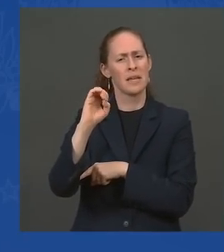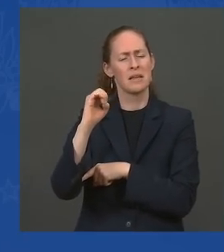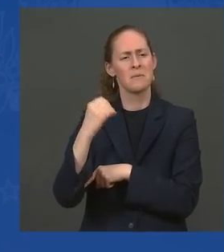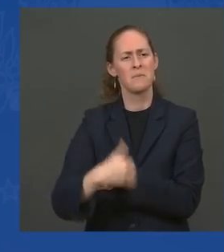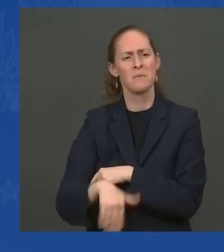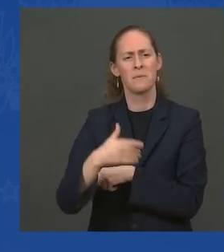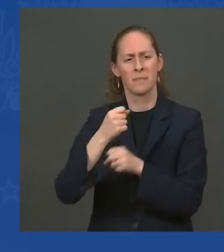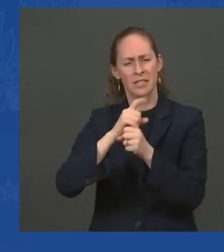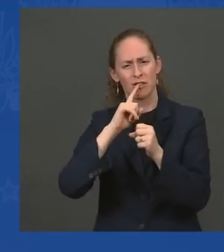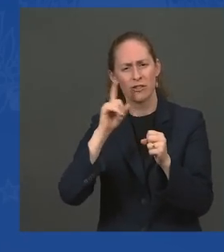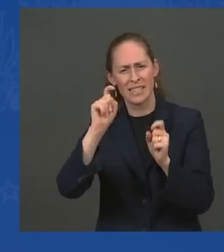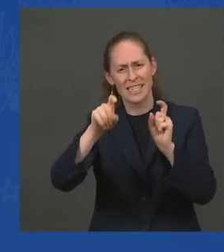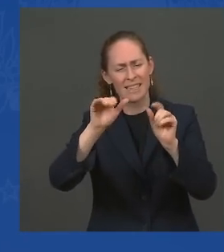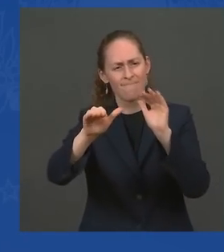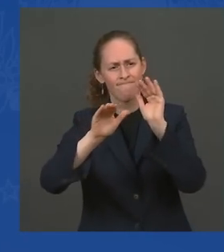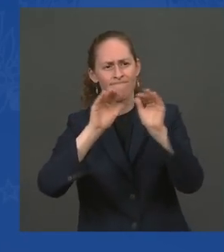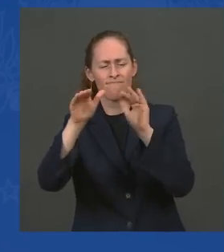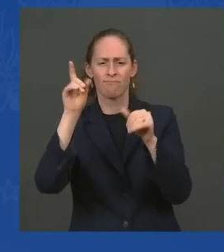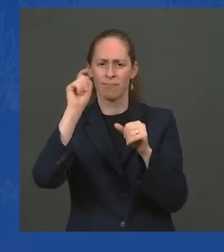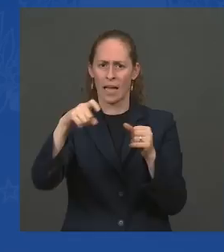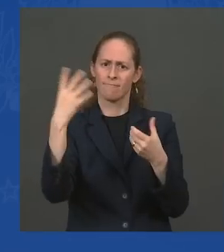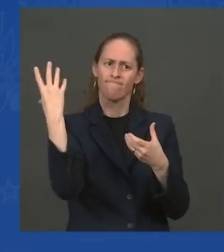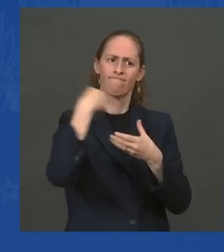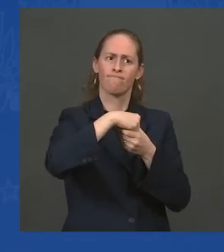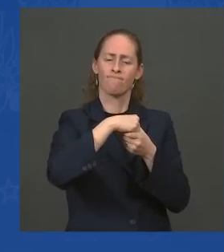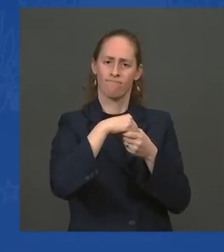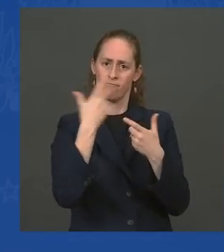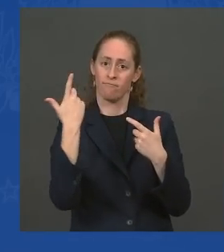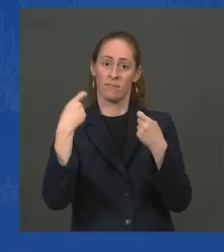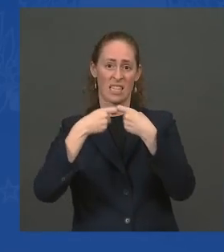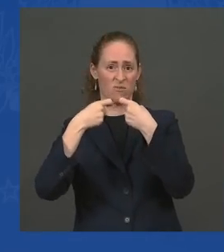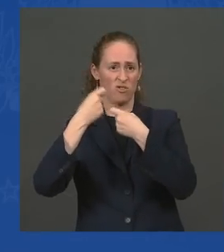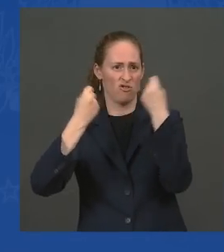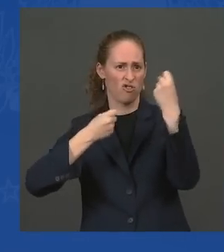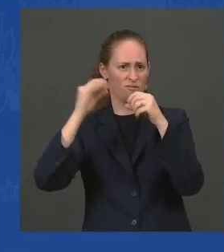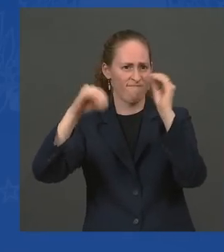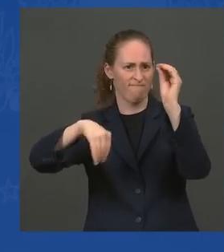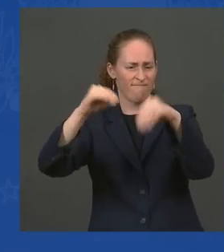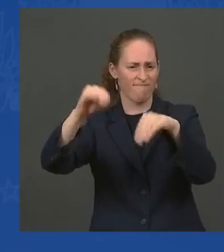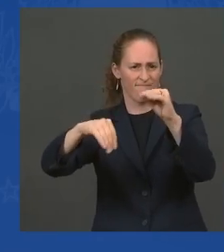of electric vehicle charging stations. And Gary Peters -- Senator Peters was instrumental